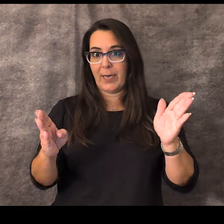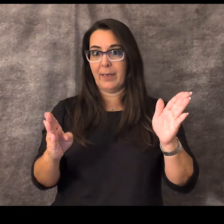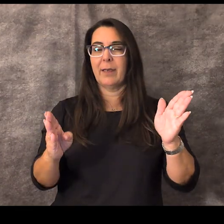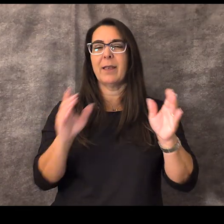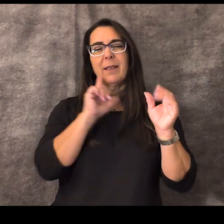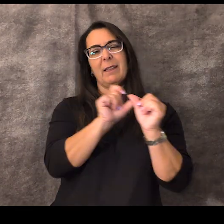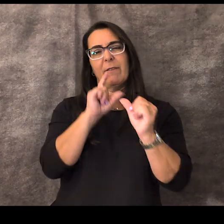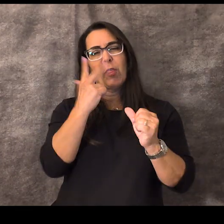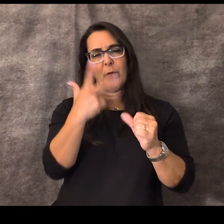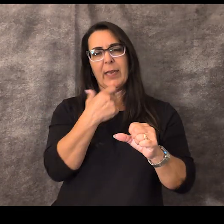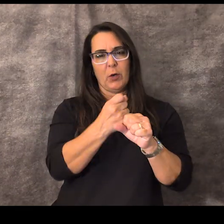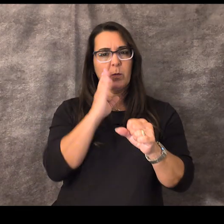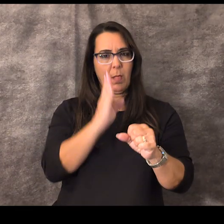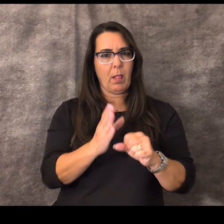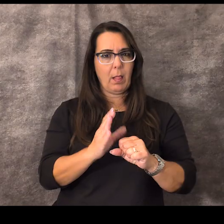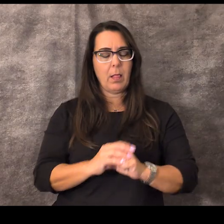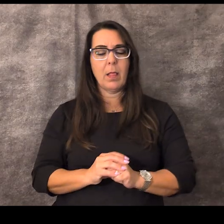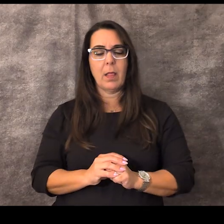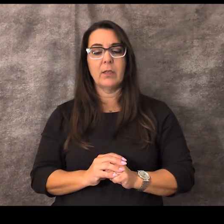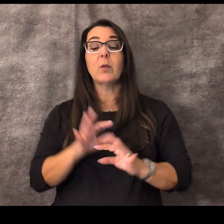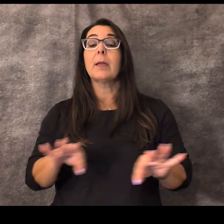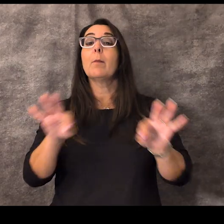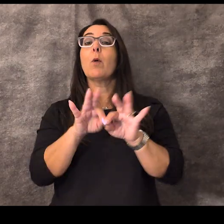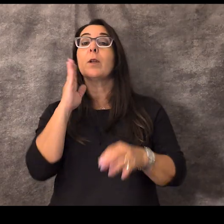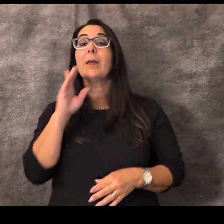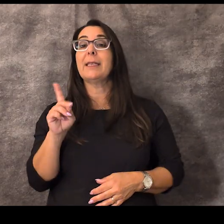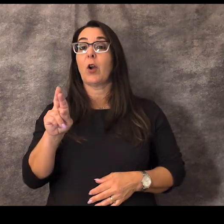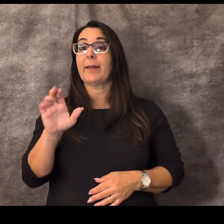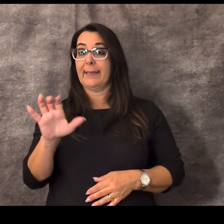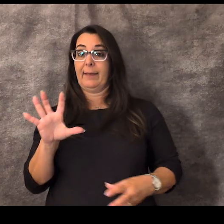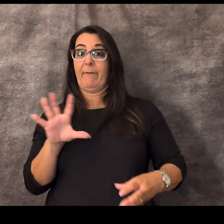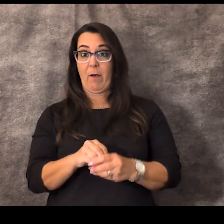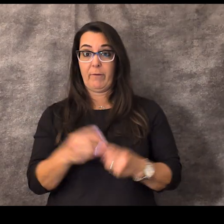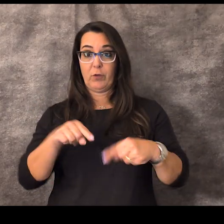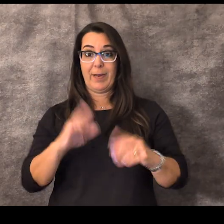It's important to note that Disability Rights California, stays involved during this, this part of it.